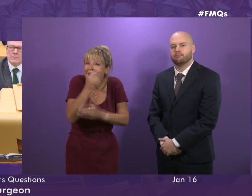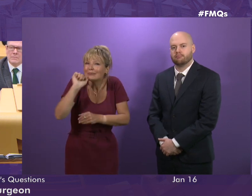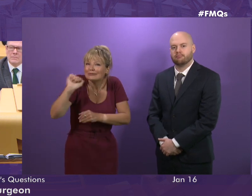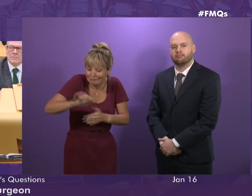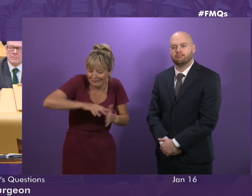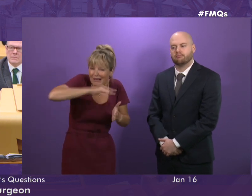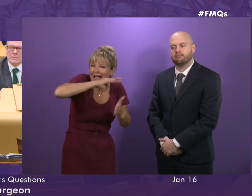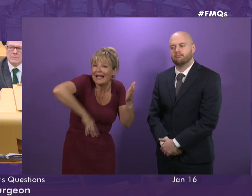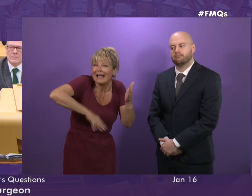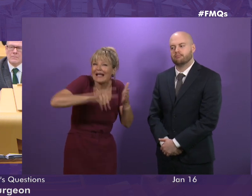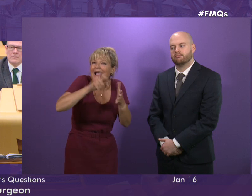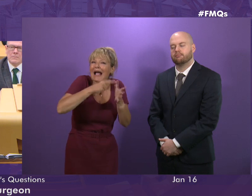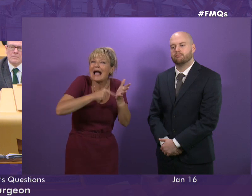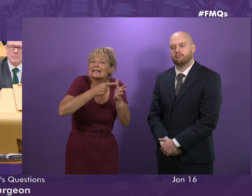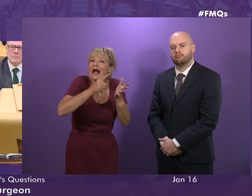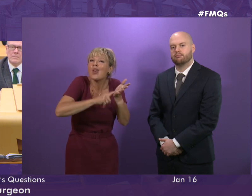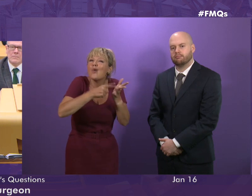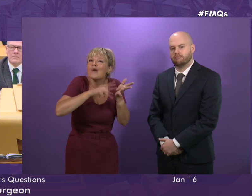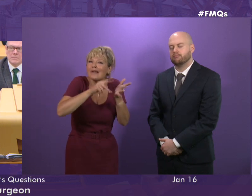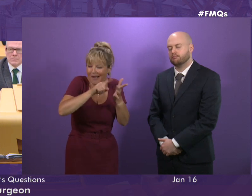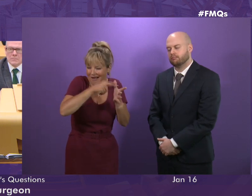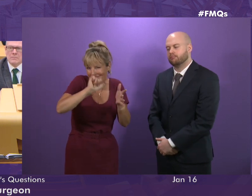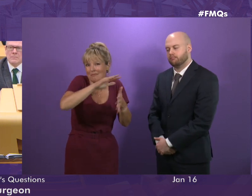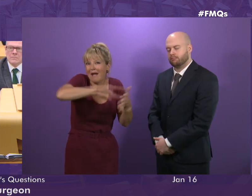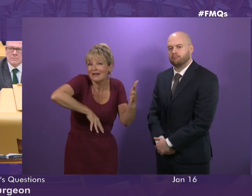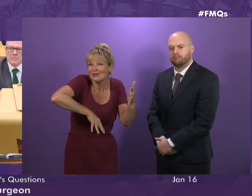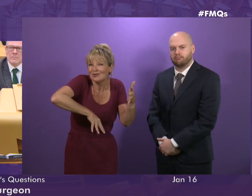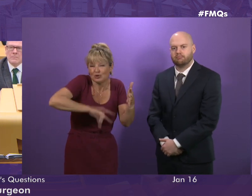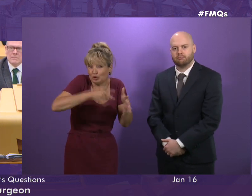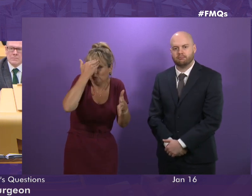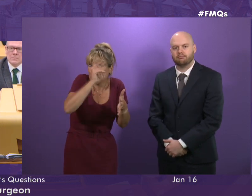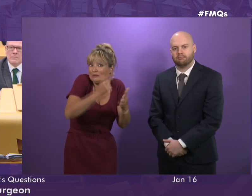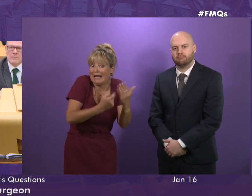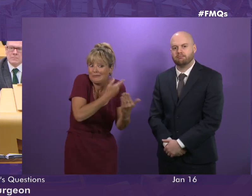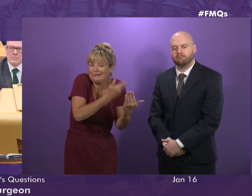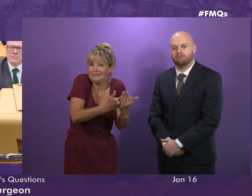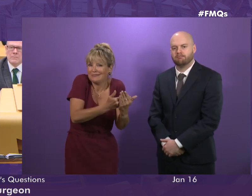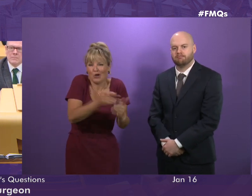recent times. If she had, she would surely not have suggested that there are any positive